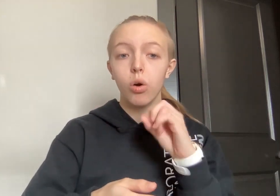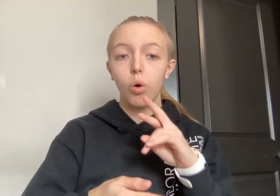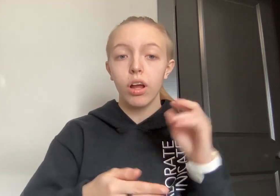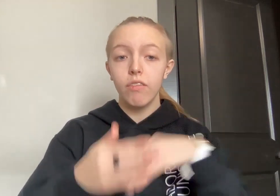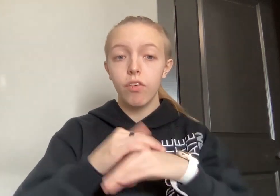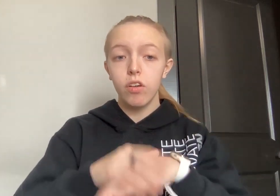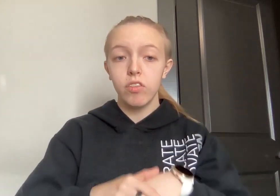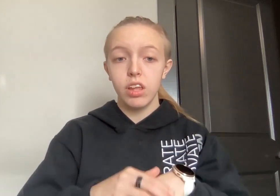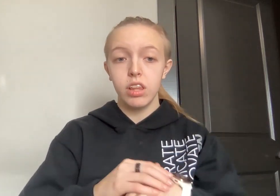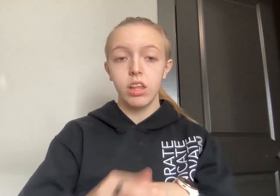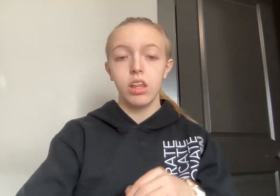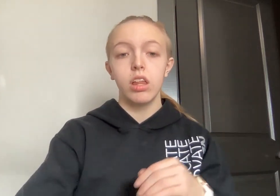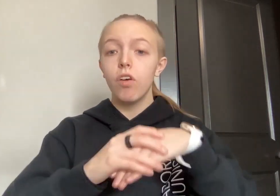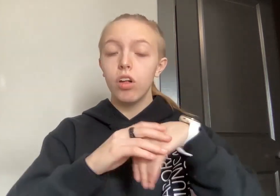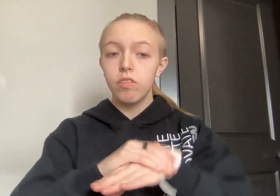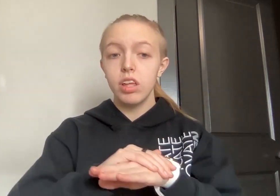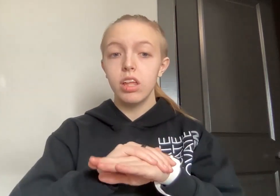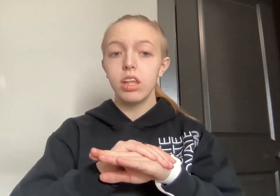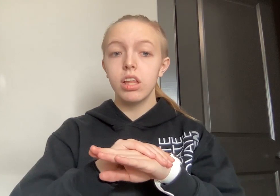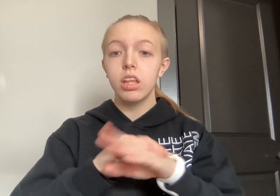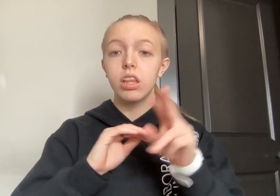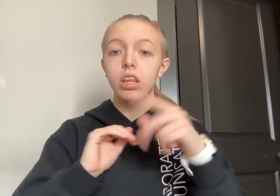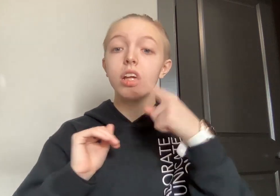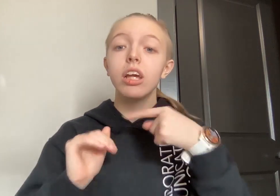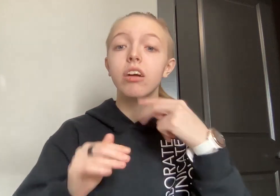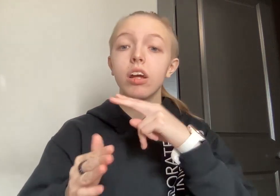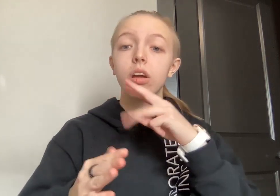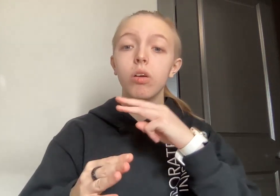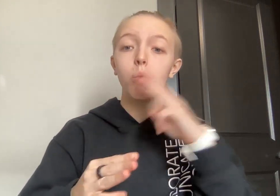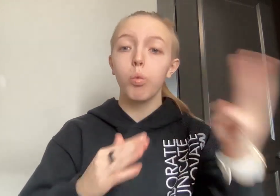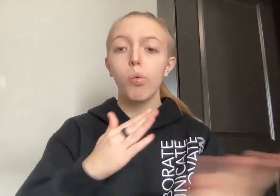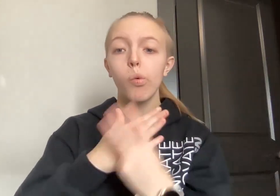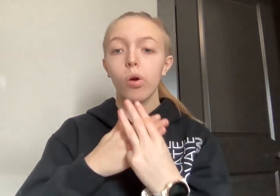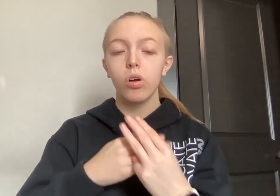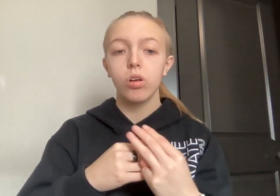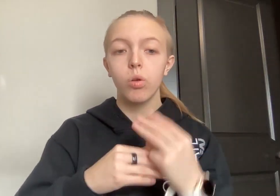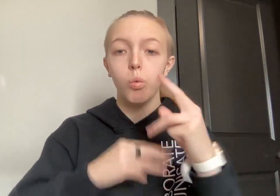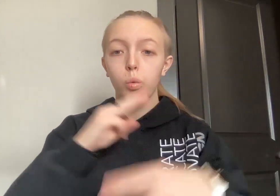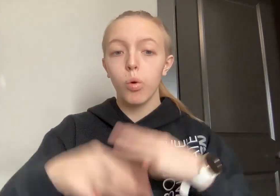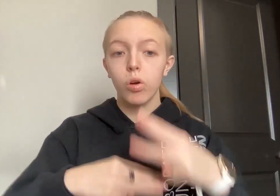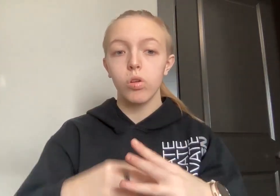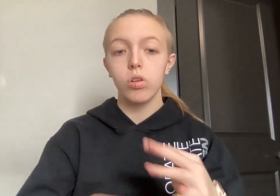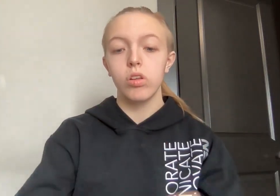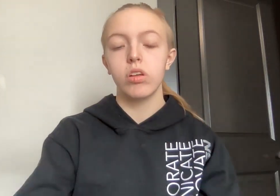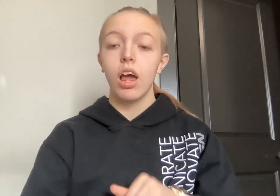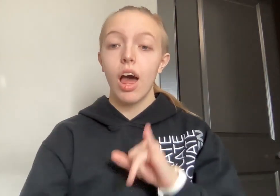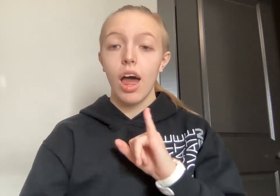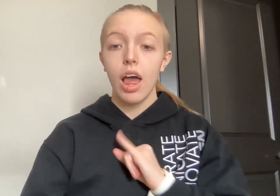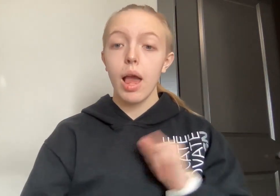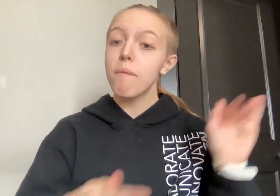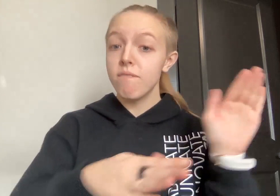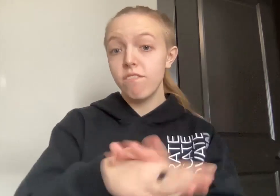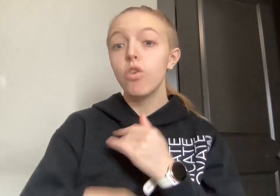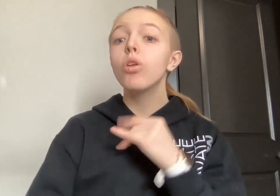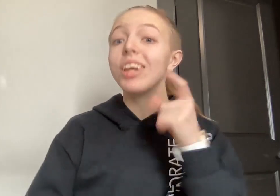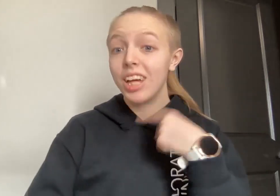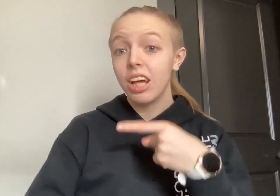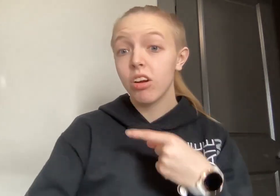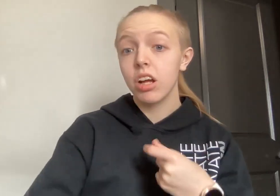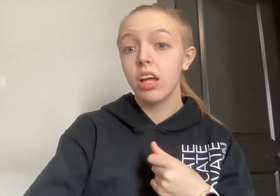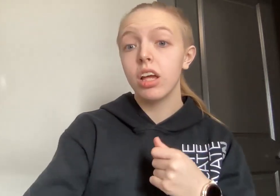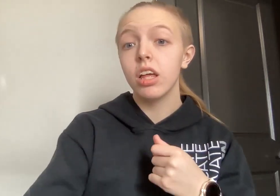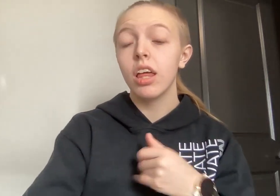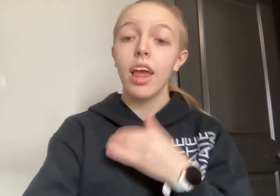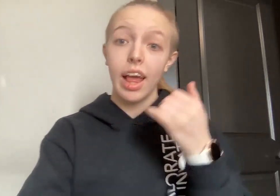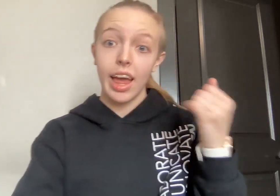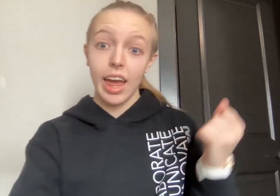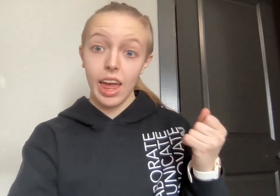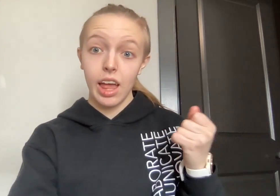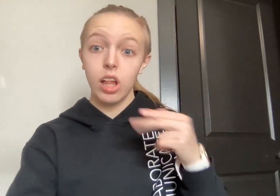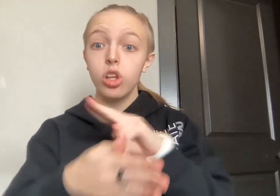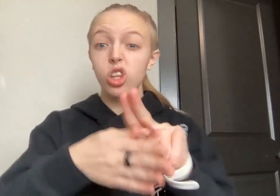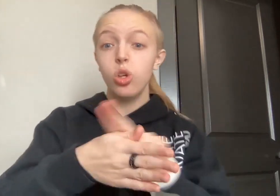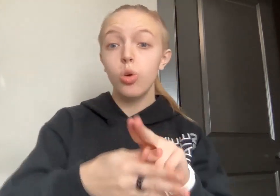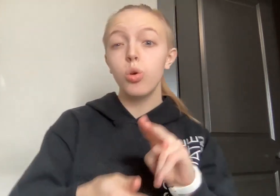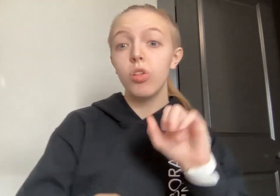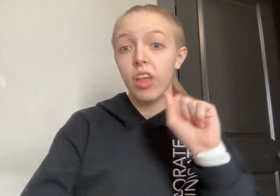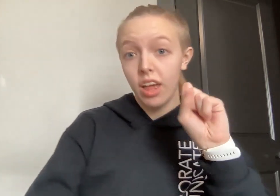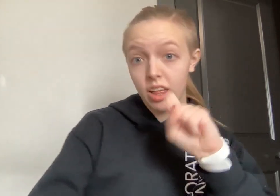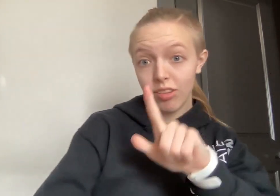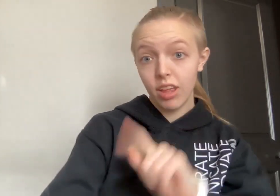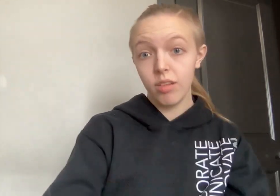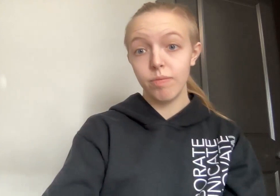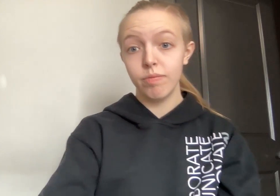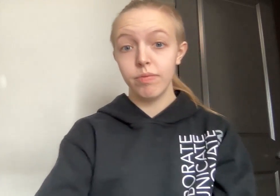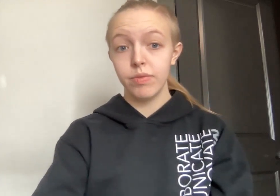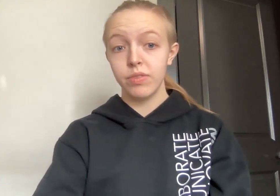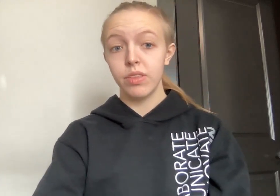or involved in the hearing world